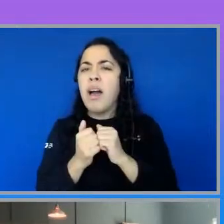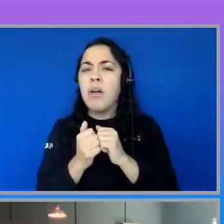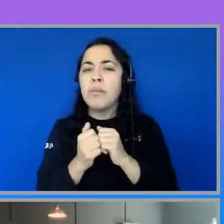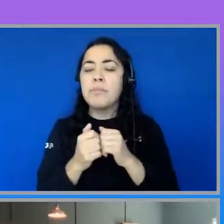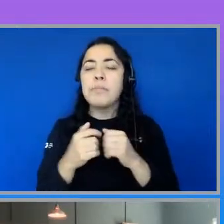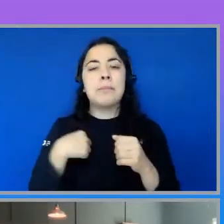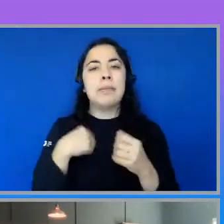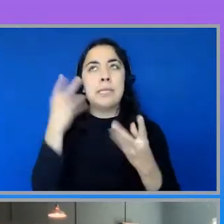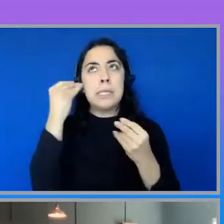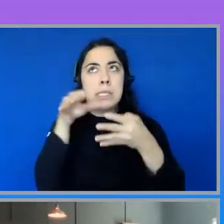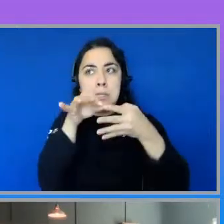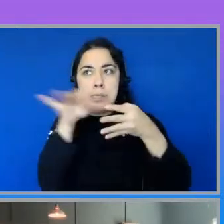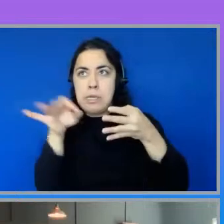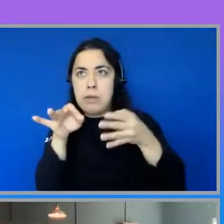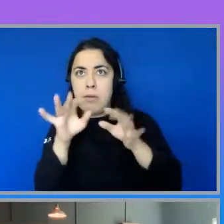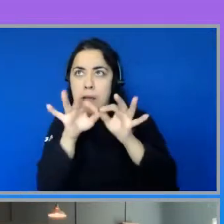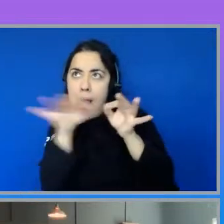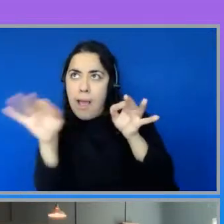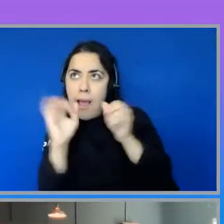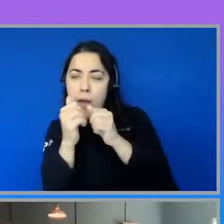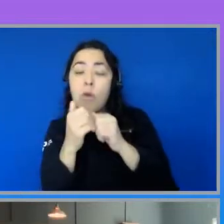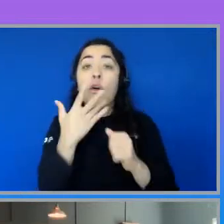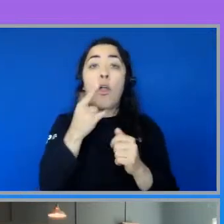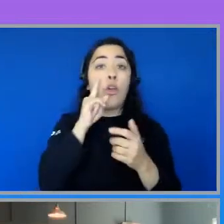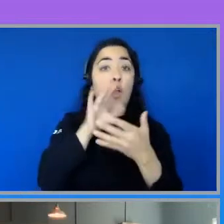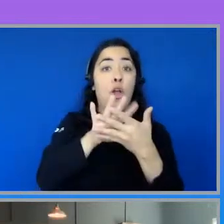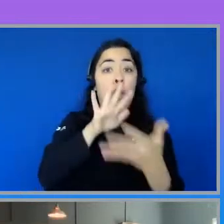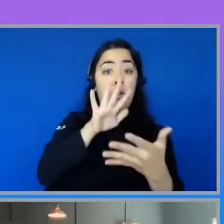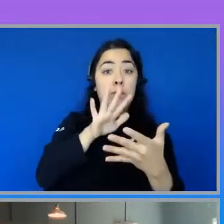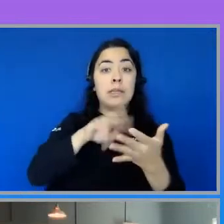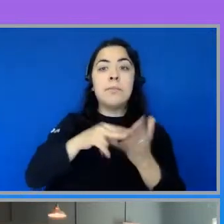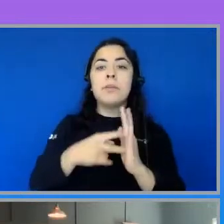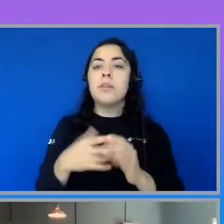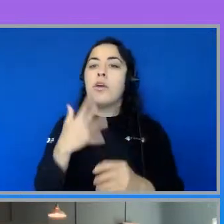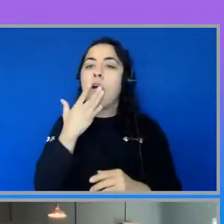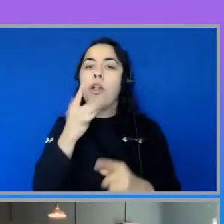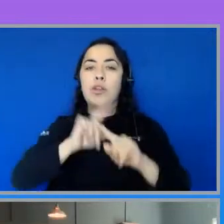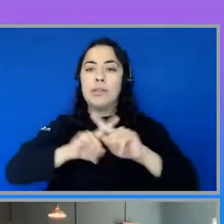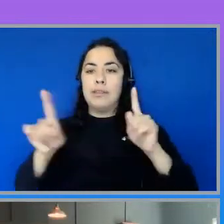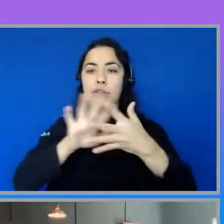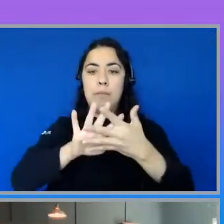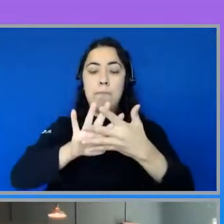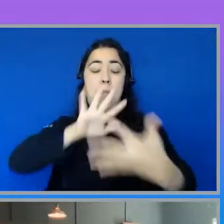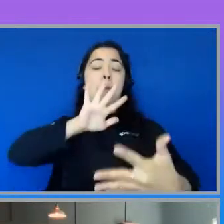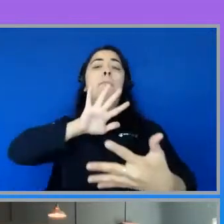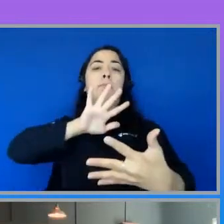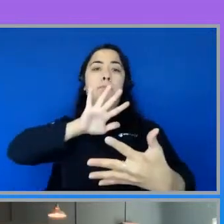simple way that I like to think about it. Color contrast is the difference in colors that makes one thing stand out from